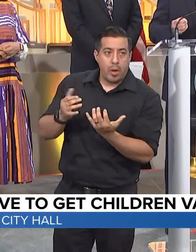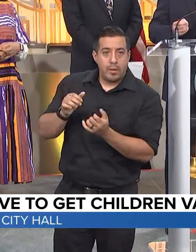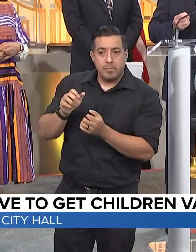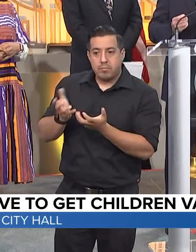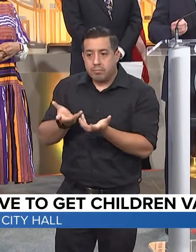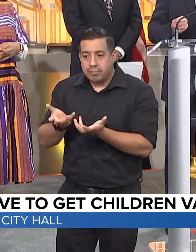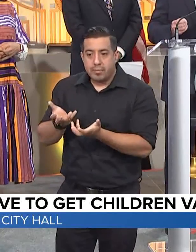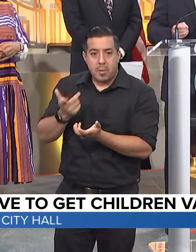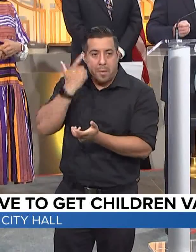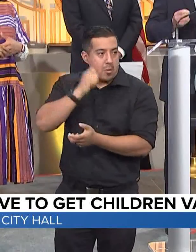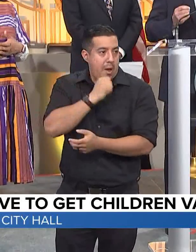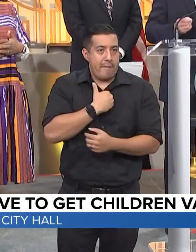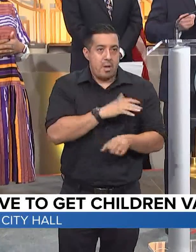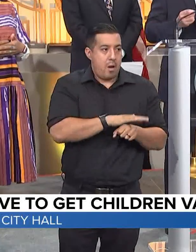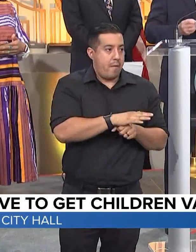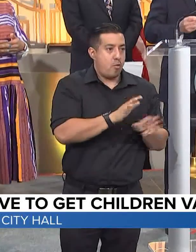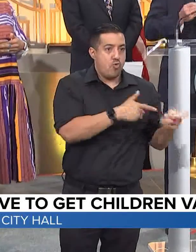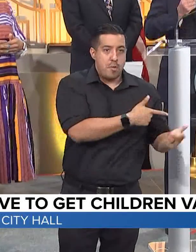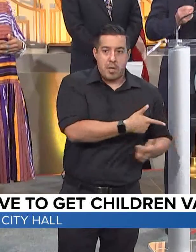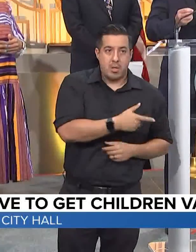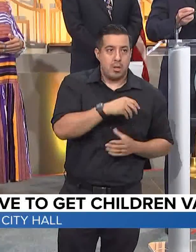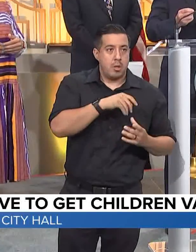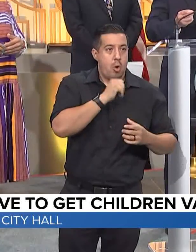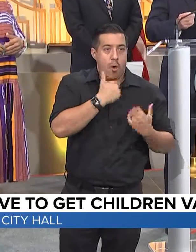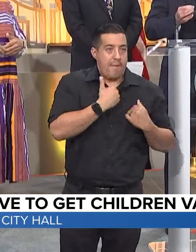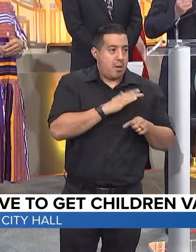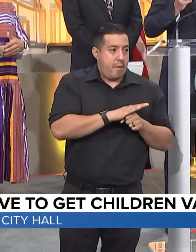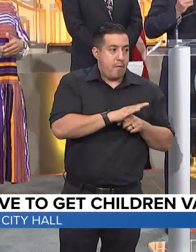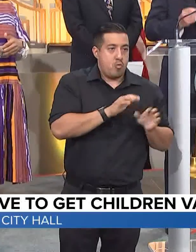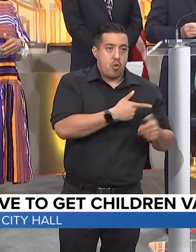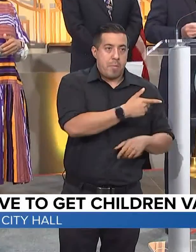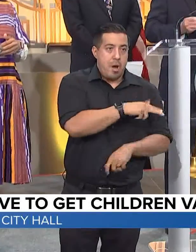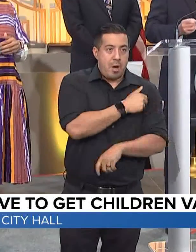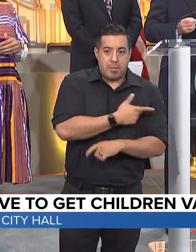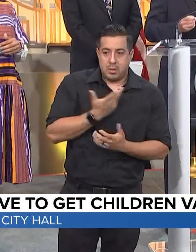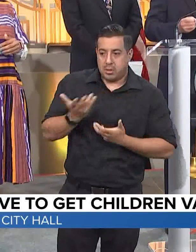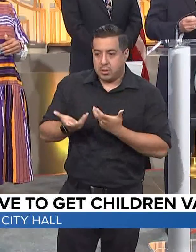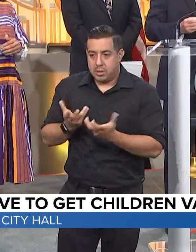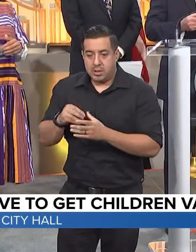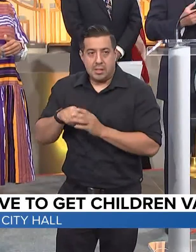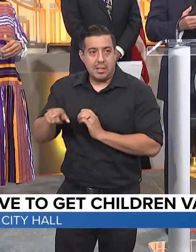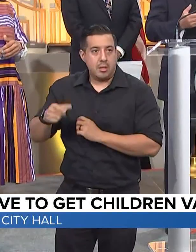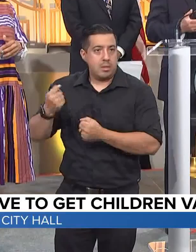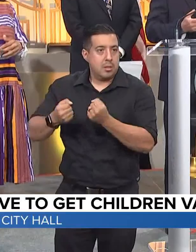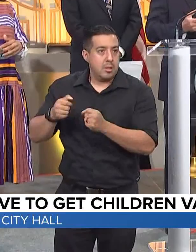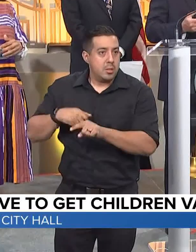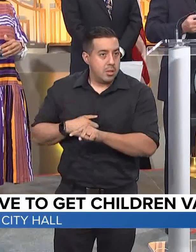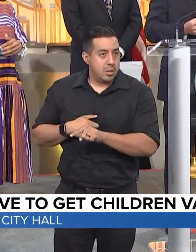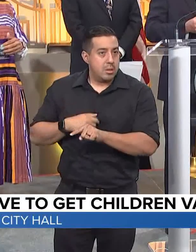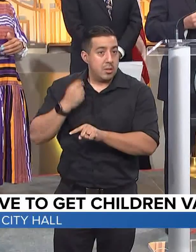department because they don't have enough room in the hospital. So consider that many of these patients are COVID patients,